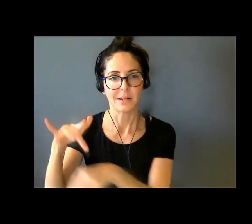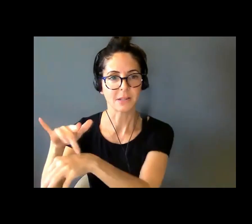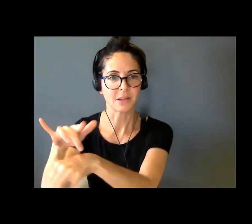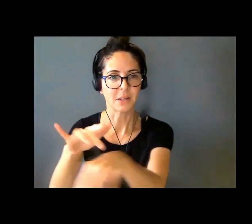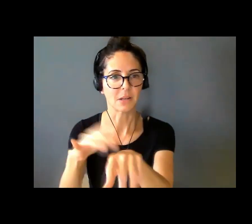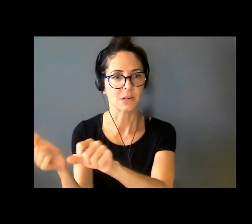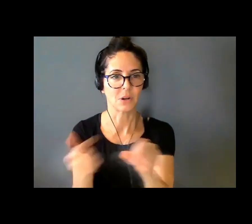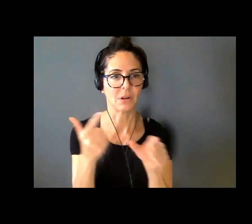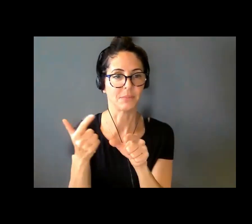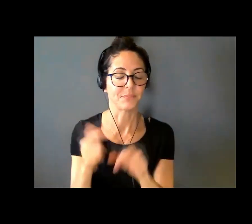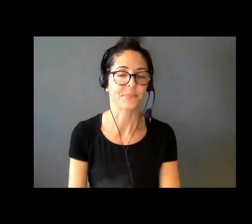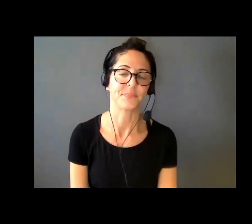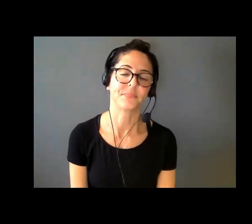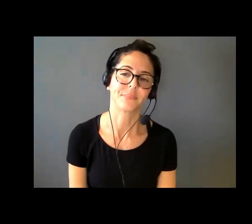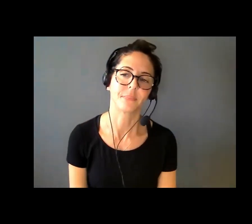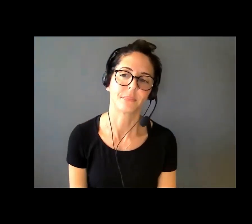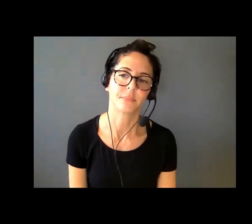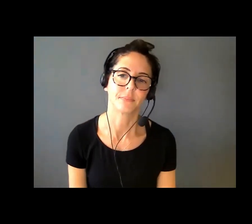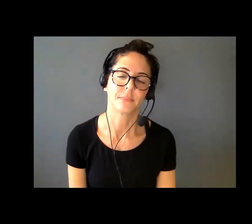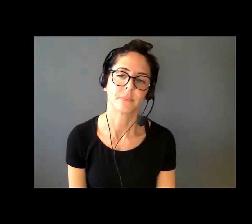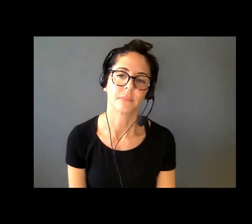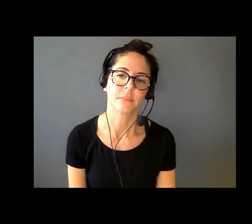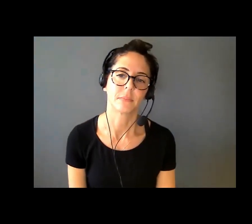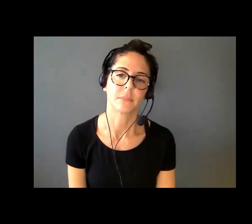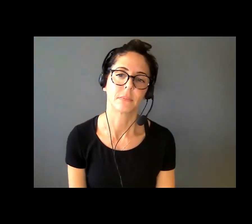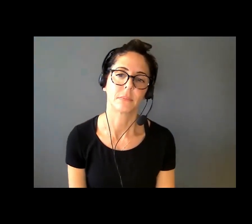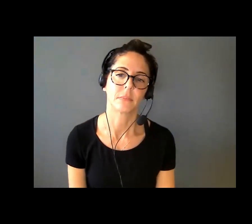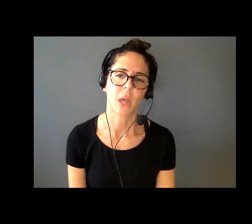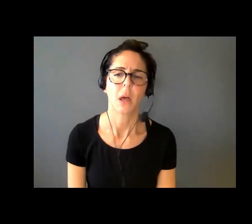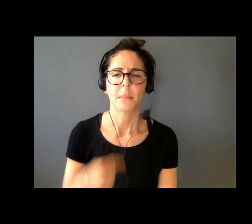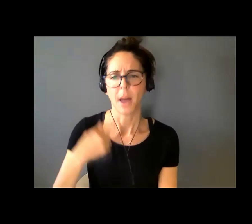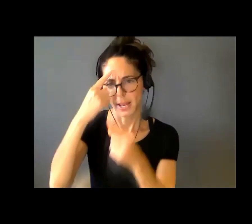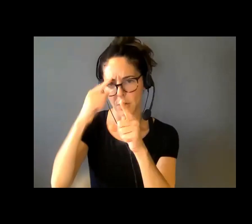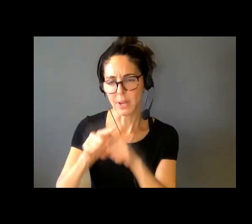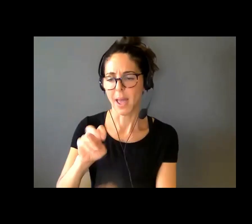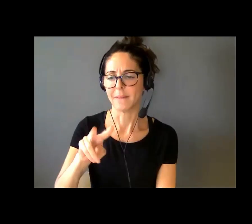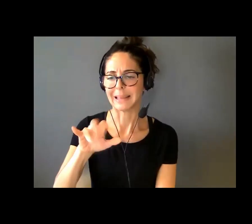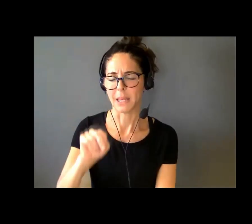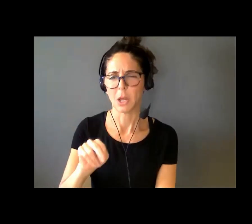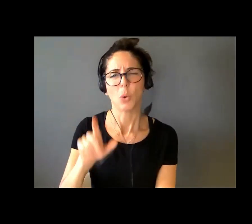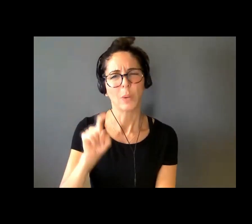before, and I think Evelyn has said, I think we need to be in contact with the community. So, I